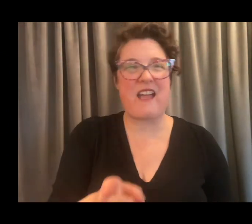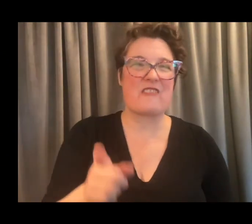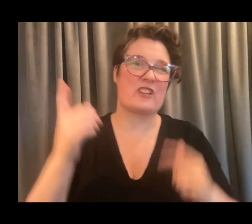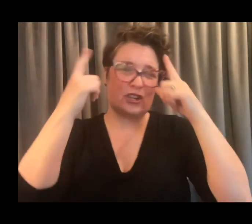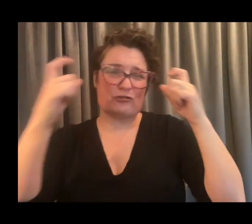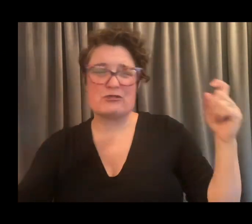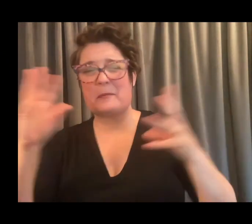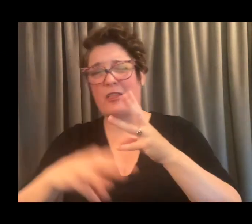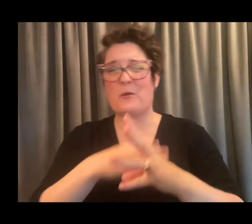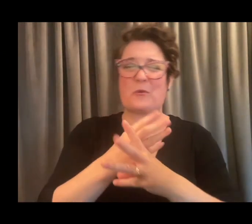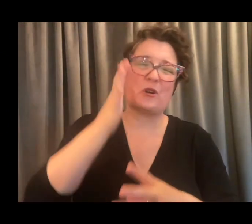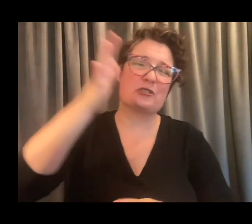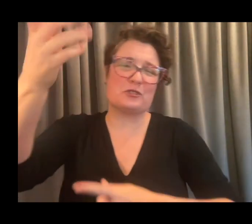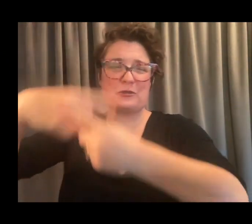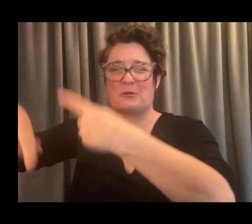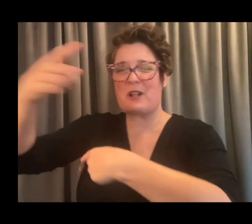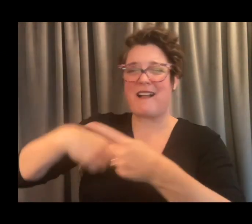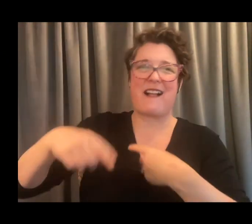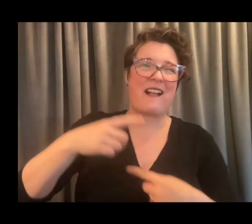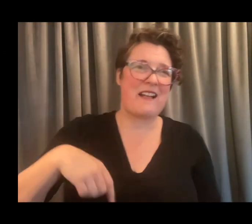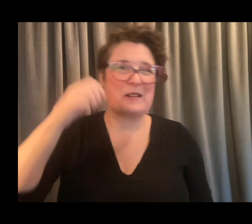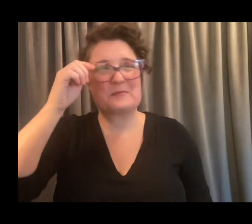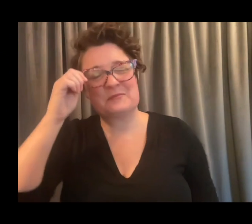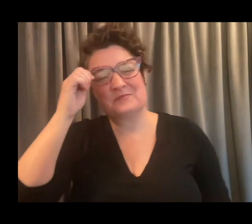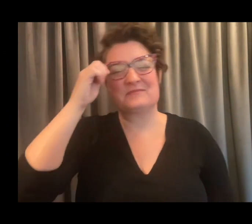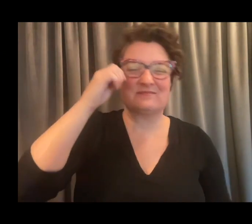Dreaming the World to Come.